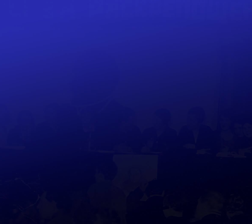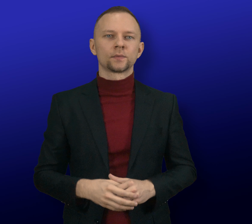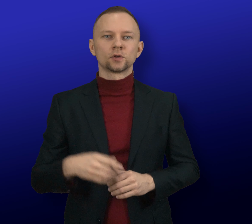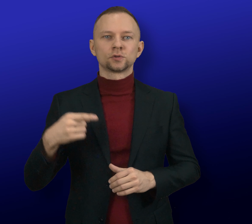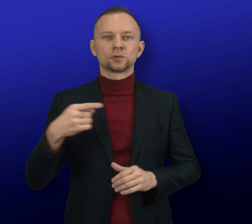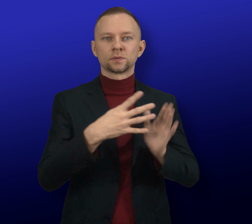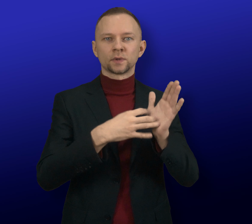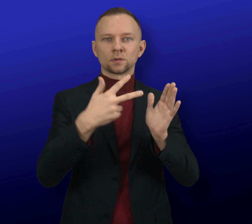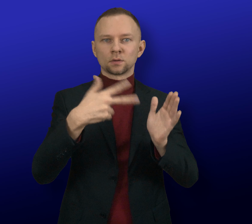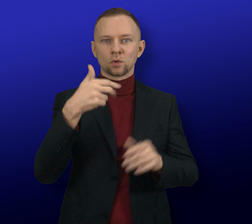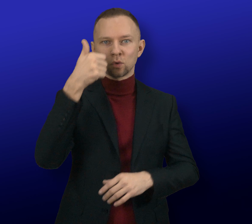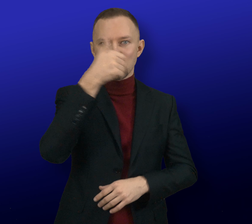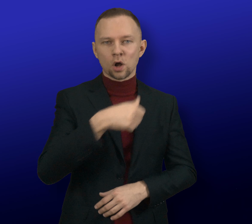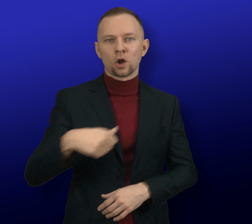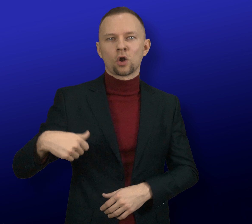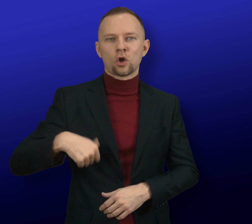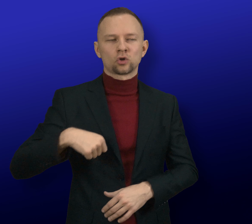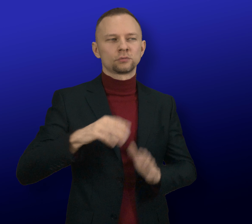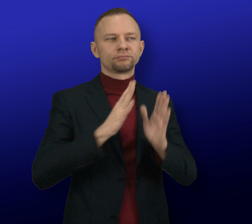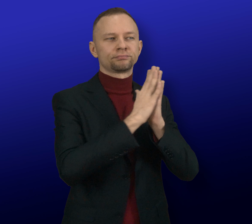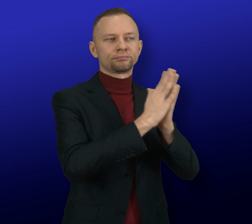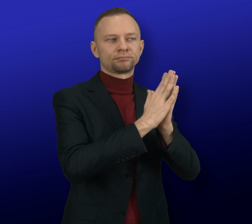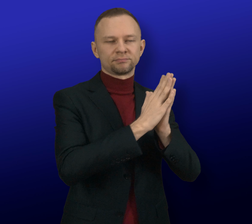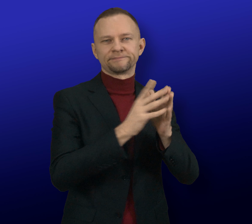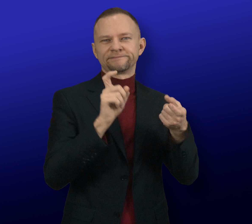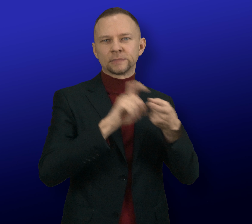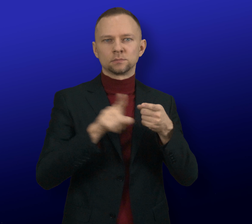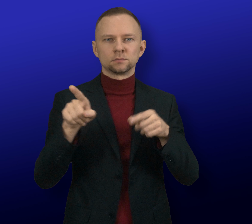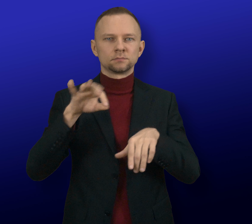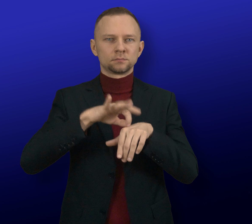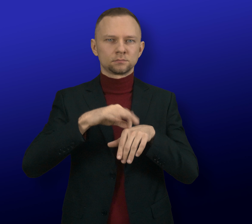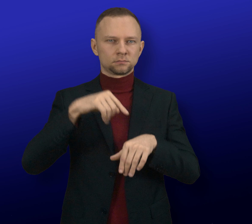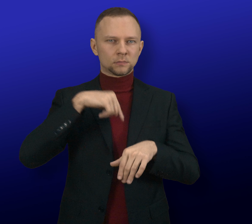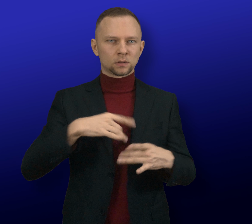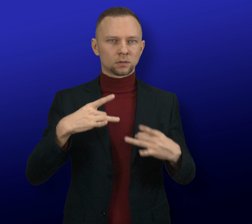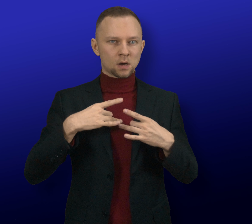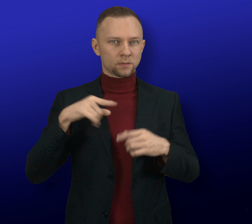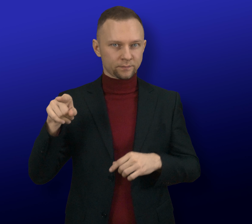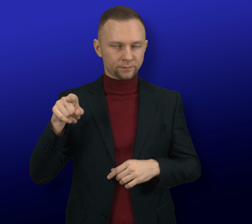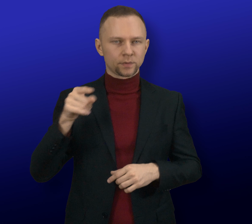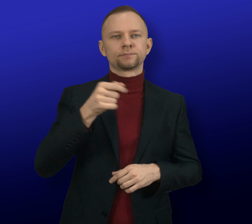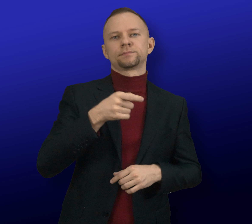In 1933, at Lychkina’s request, due to a nervous illness,